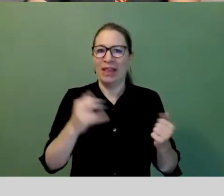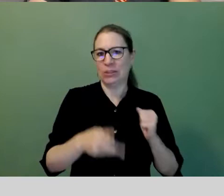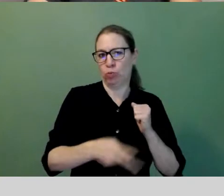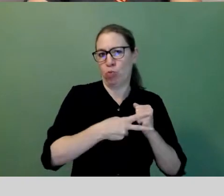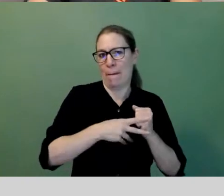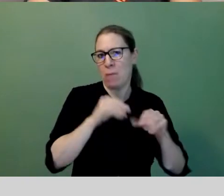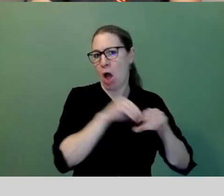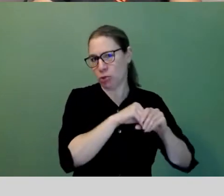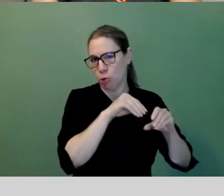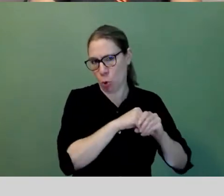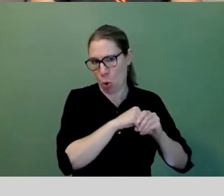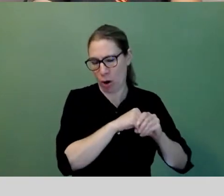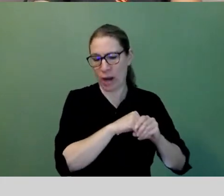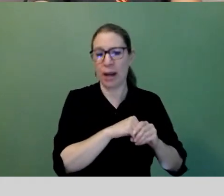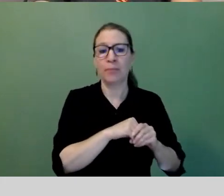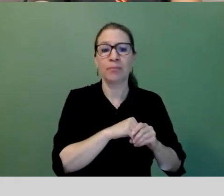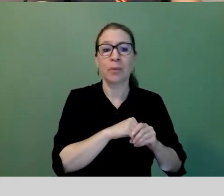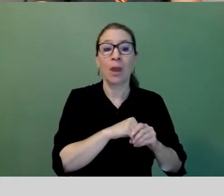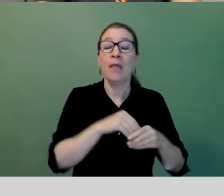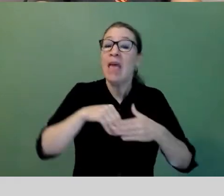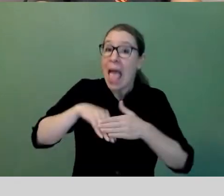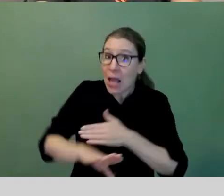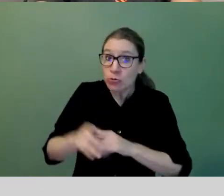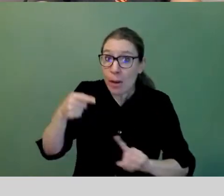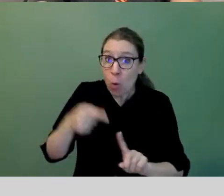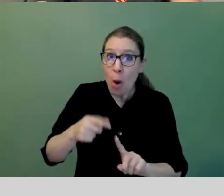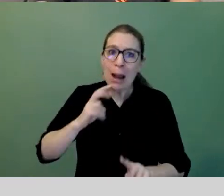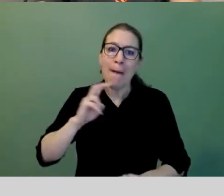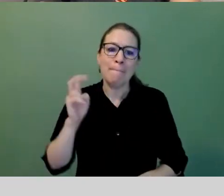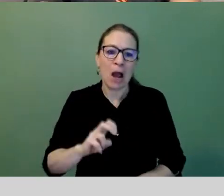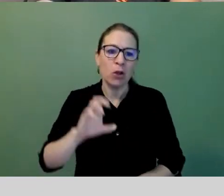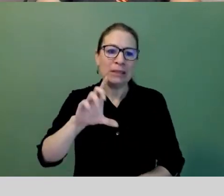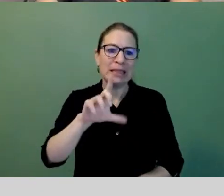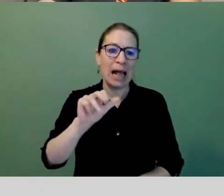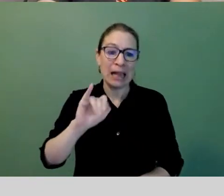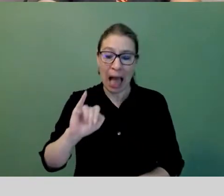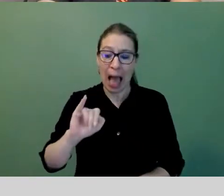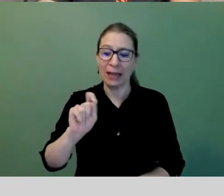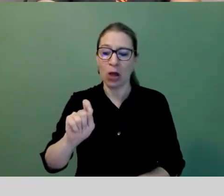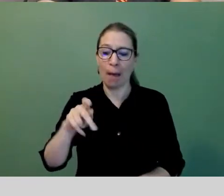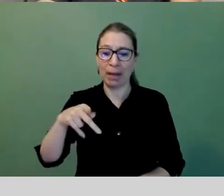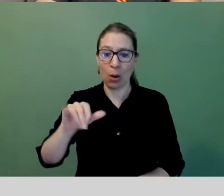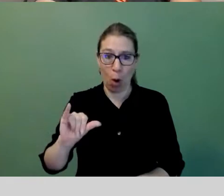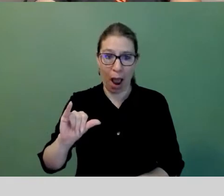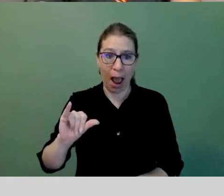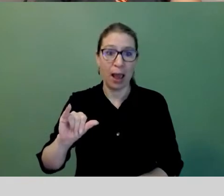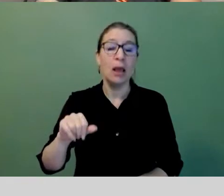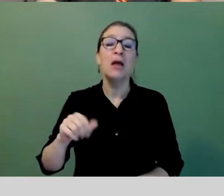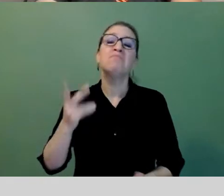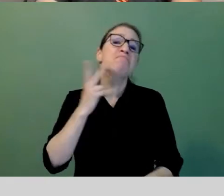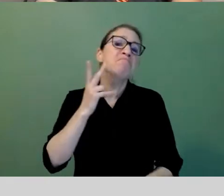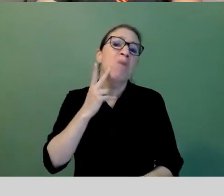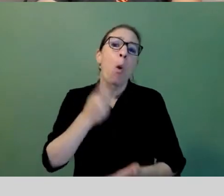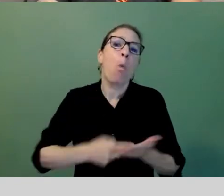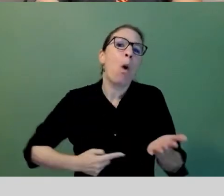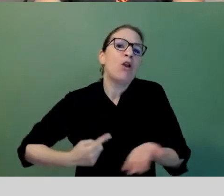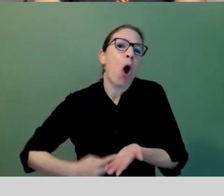And the entry point for project is python cli.py file. And let's see what all commands does this